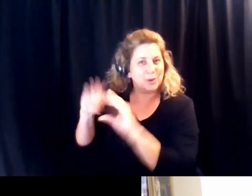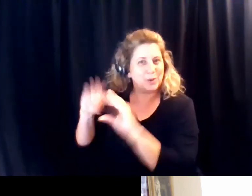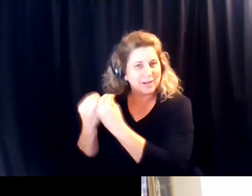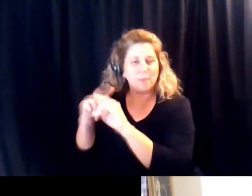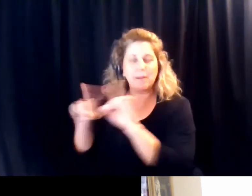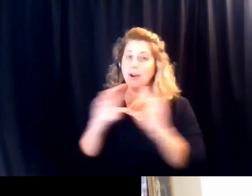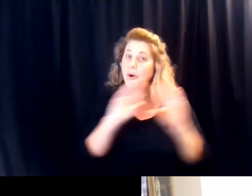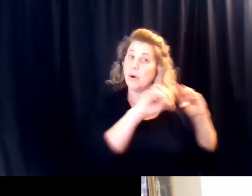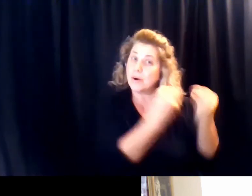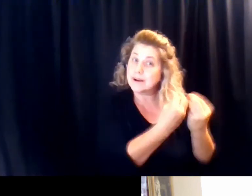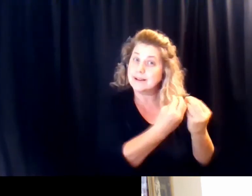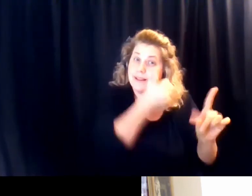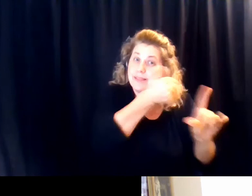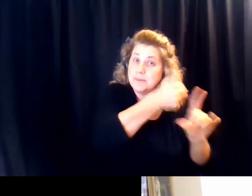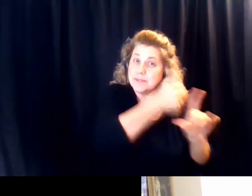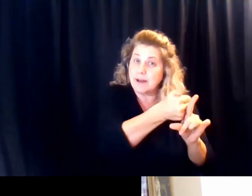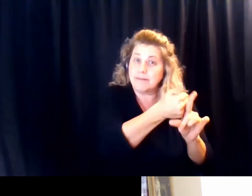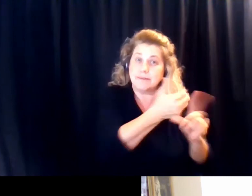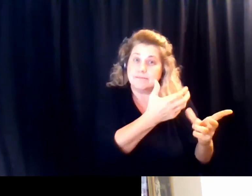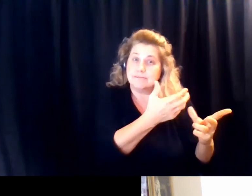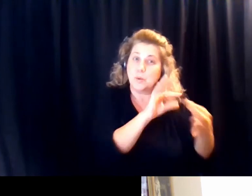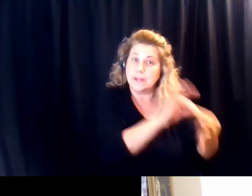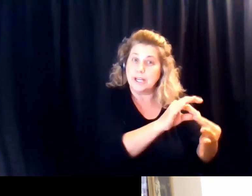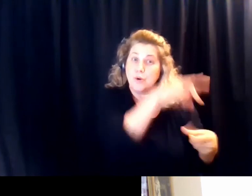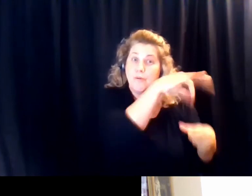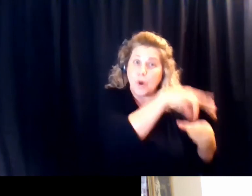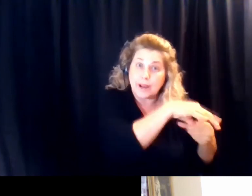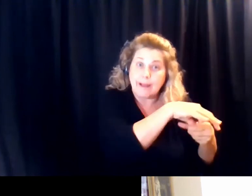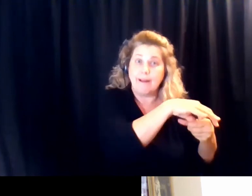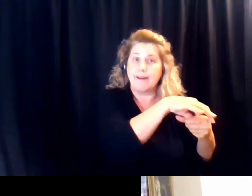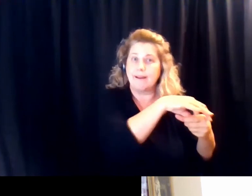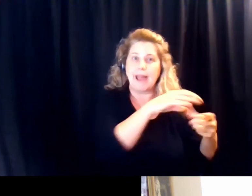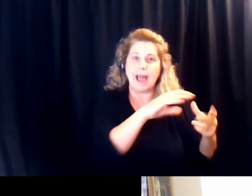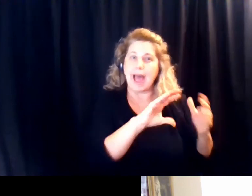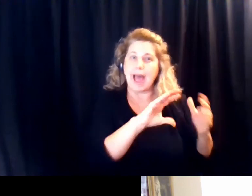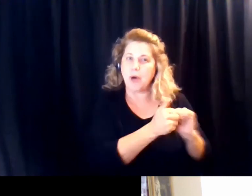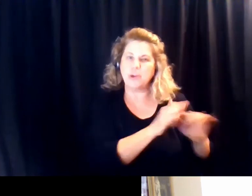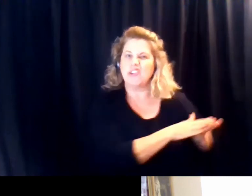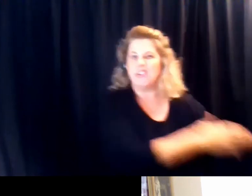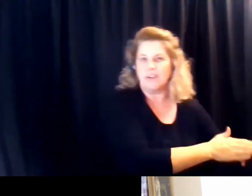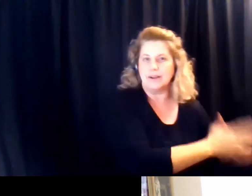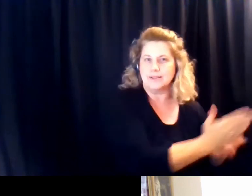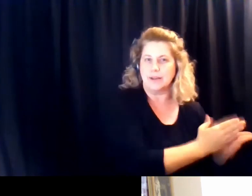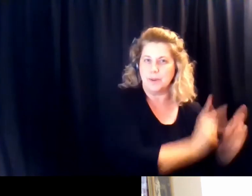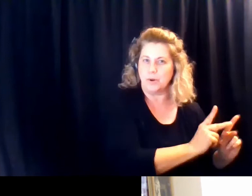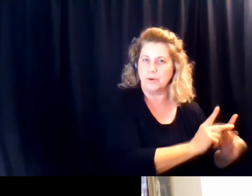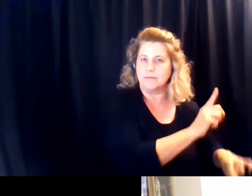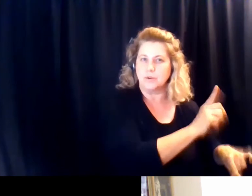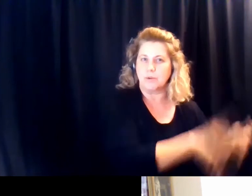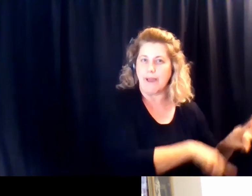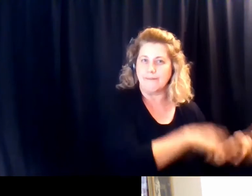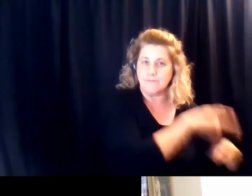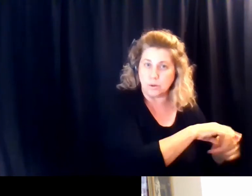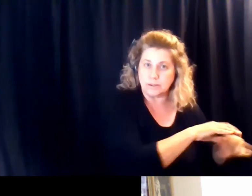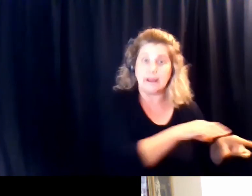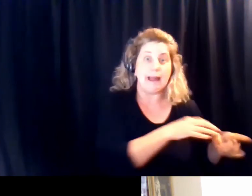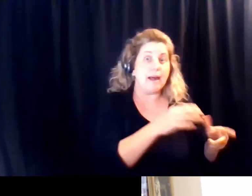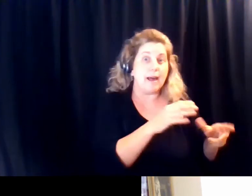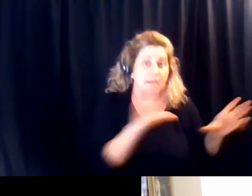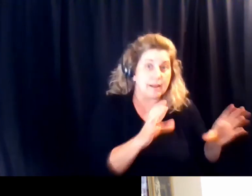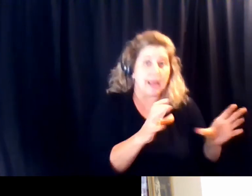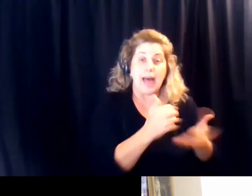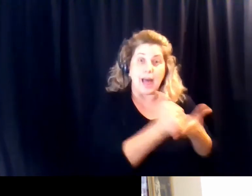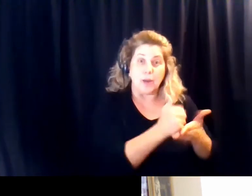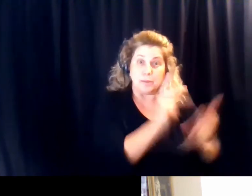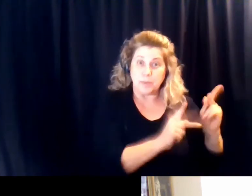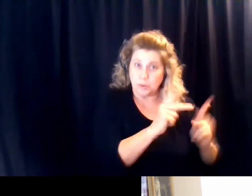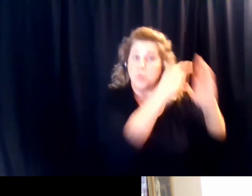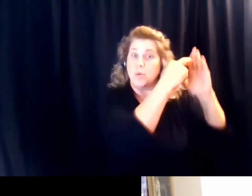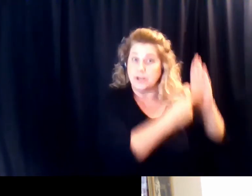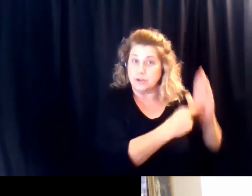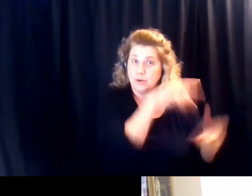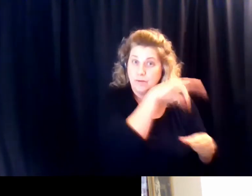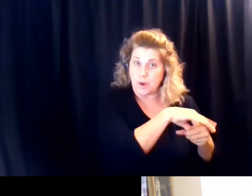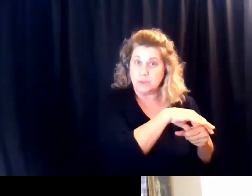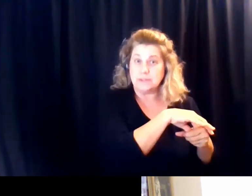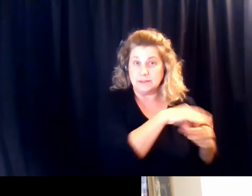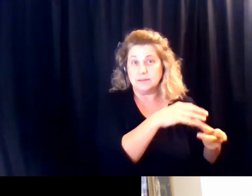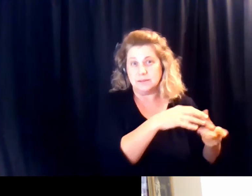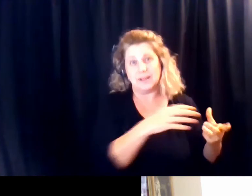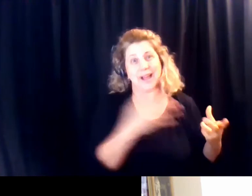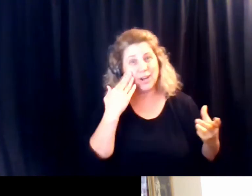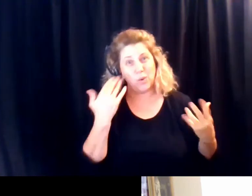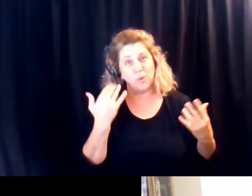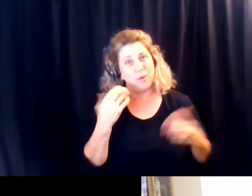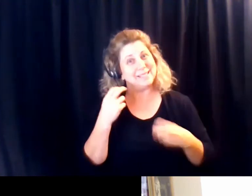Heather Dibblee: Thank you, Judy, then the next question is, compared to other countries. How do we get more people involved with activism in the US, besides the singing advocating, how can we make society more inclusive for people with disabilities.